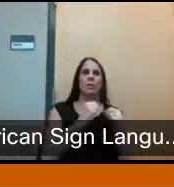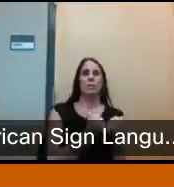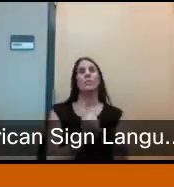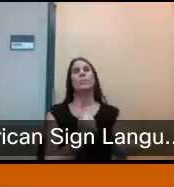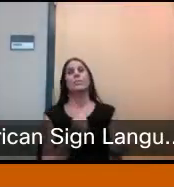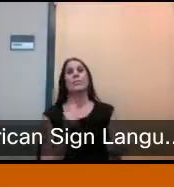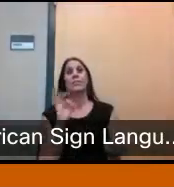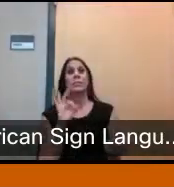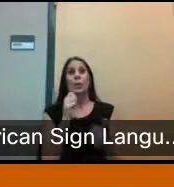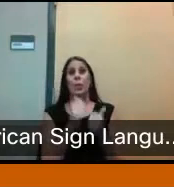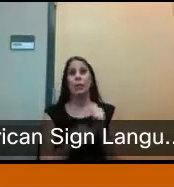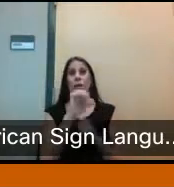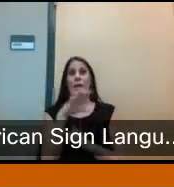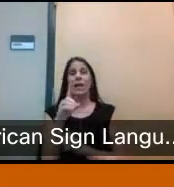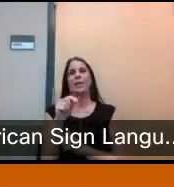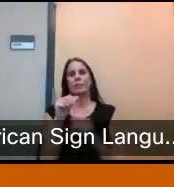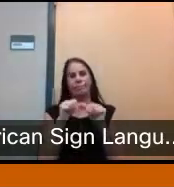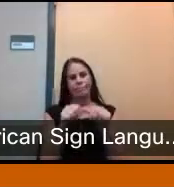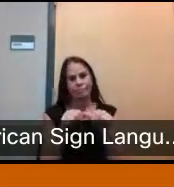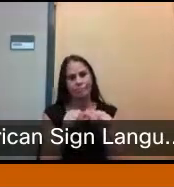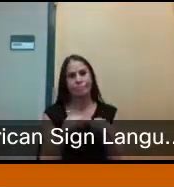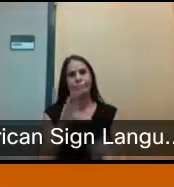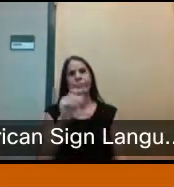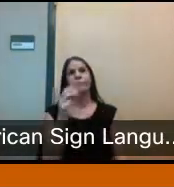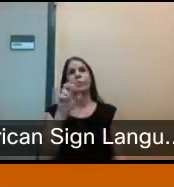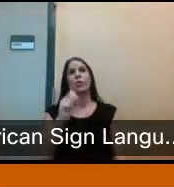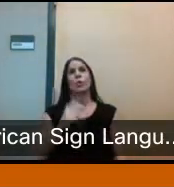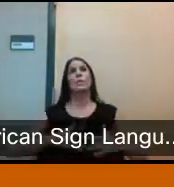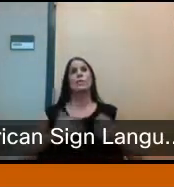They redid it. Um, of course, light their word is basically